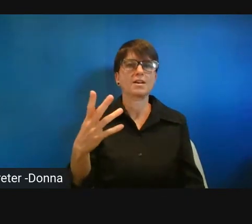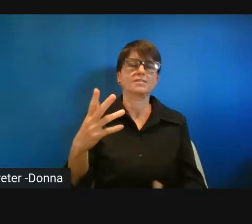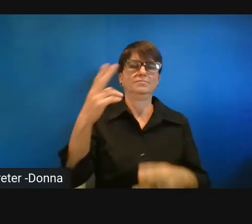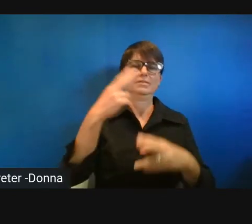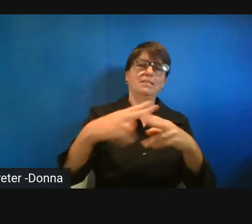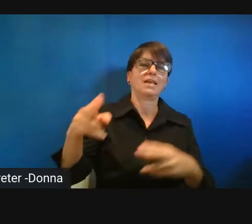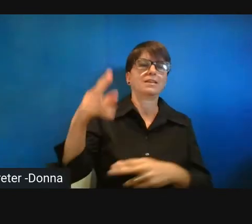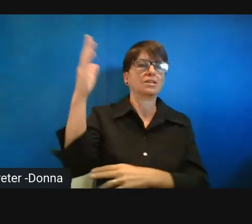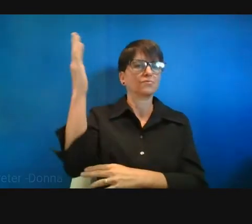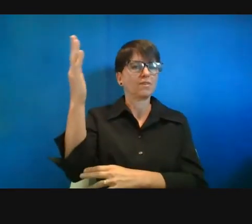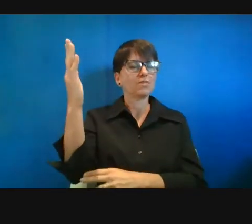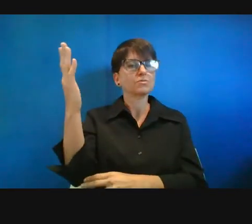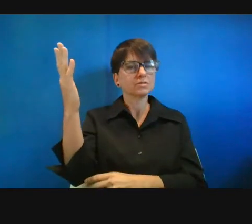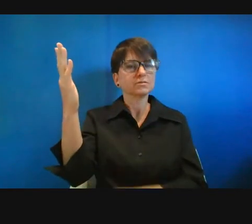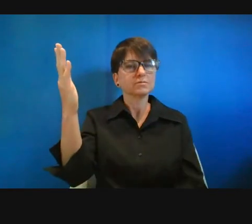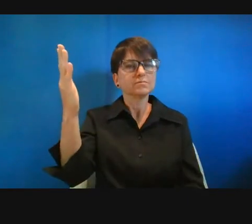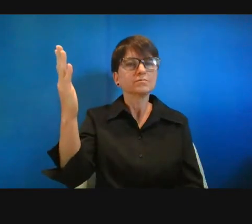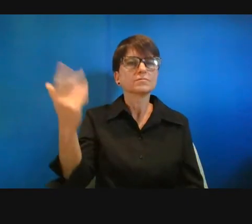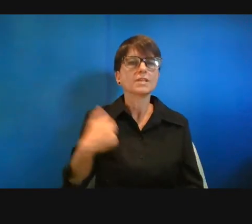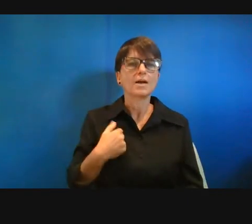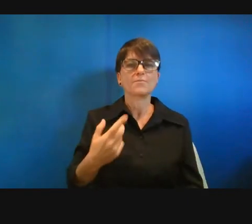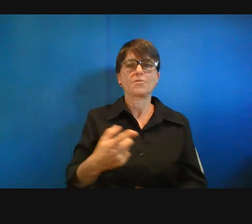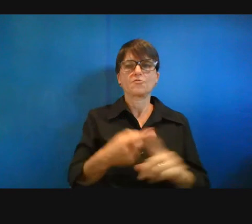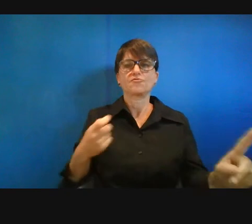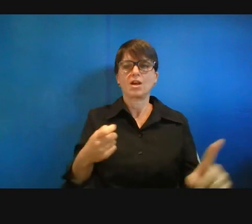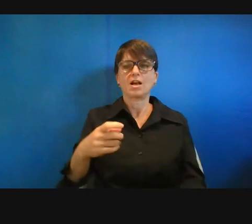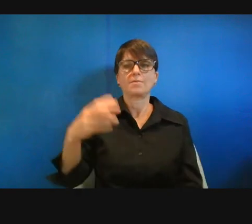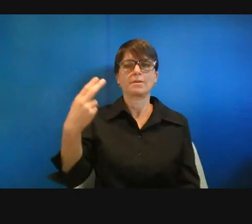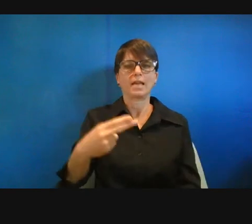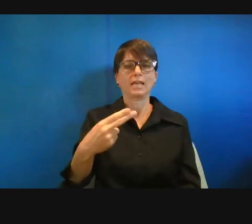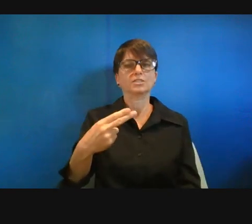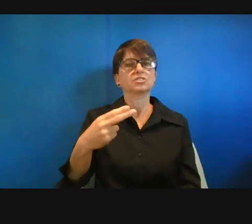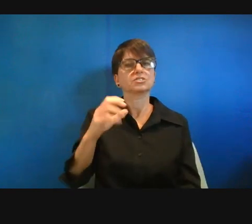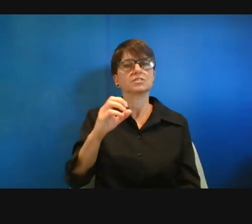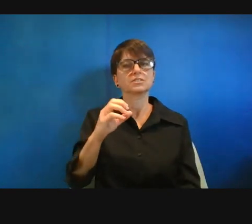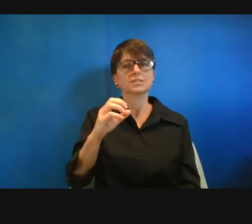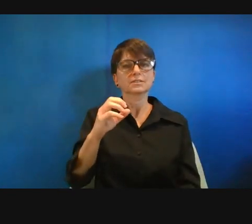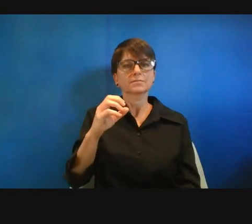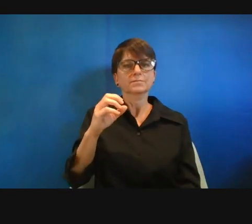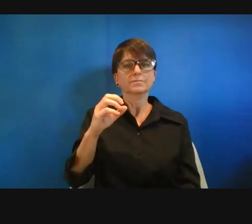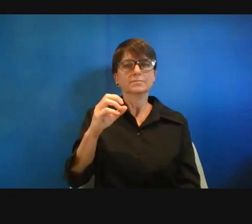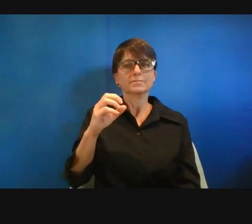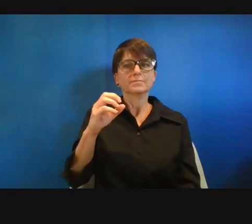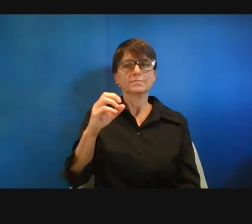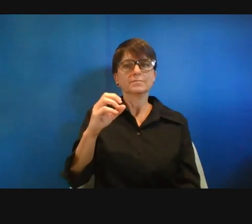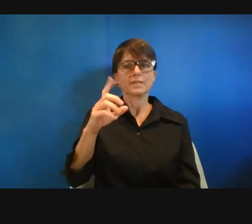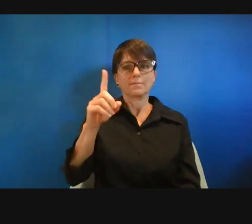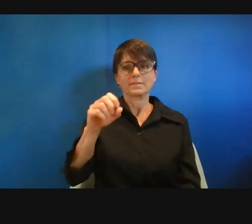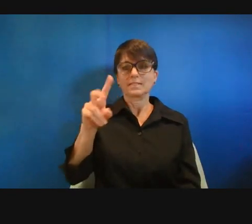I'm from, HDC, a senior developer. Just make sure to talk about your experience